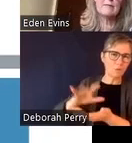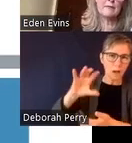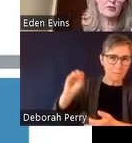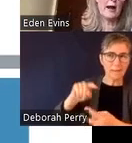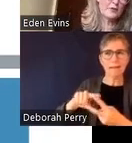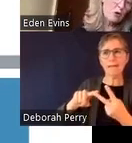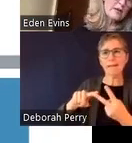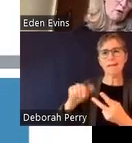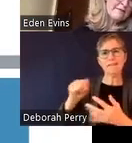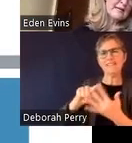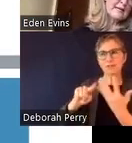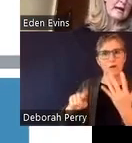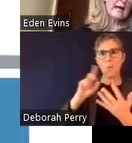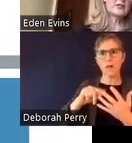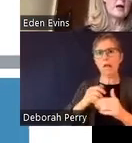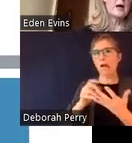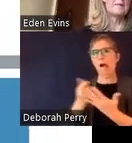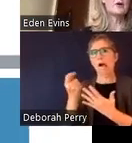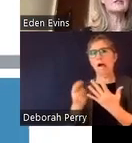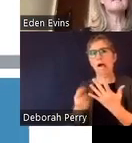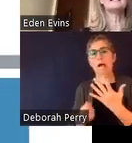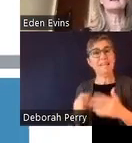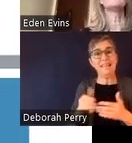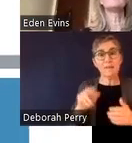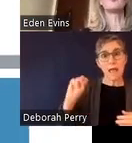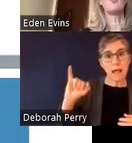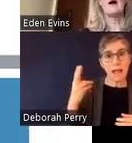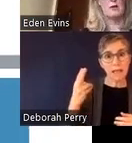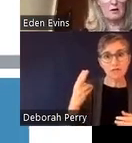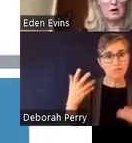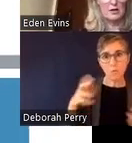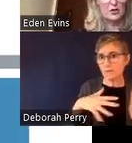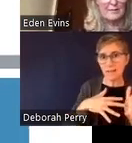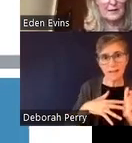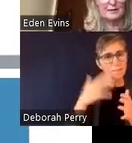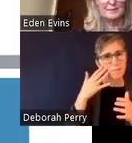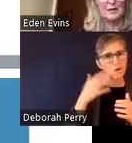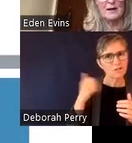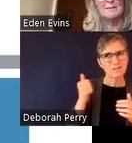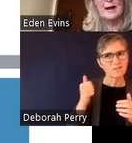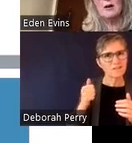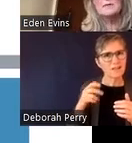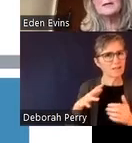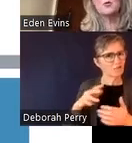from trials - or even NIH, because they may not do as well on a treatment. And my argument is, well,